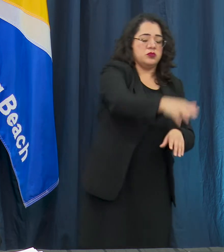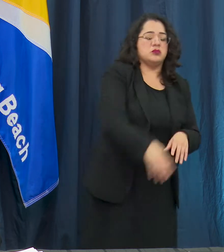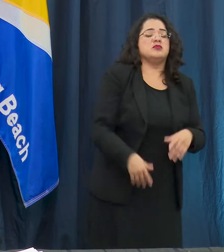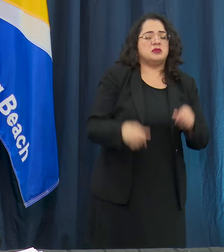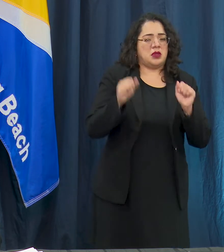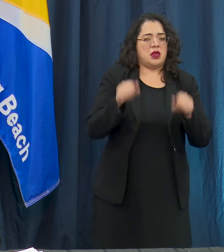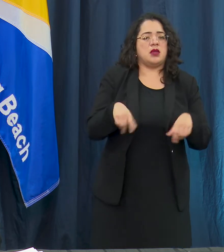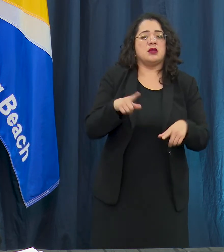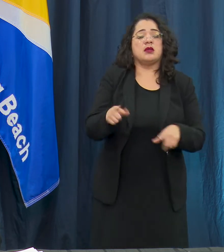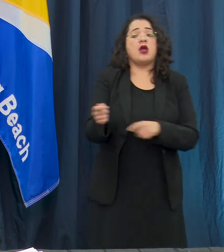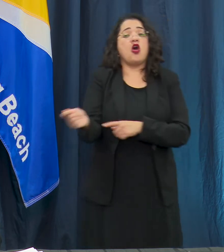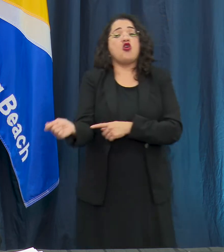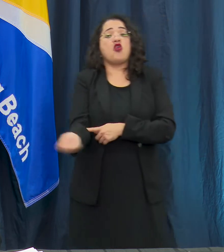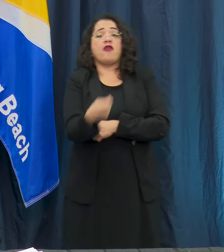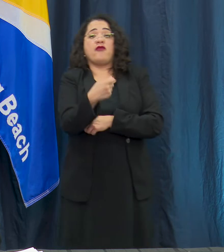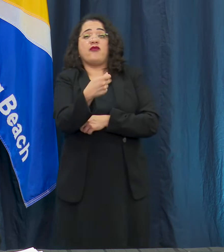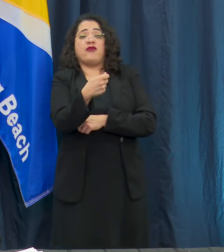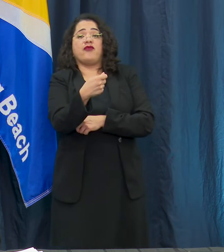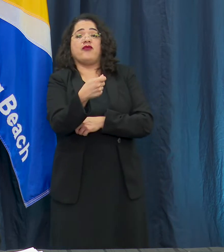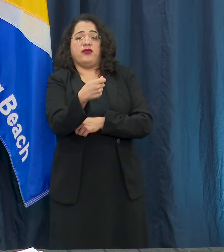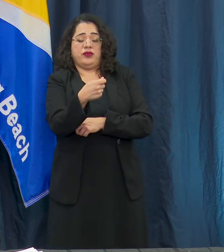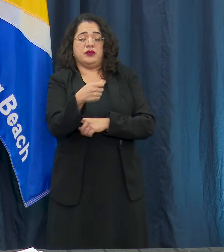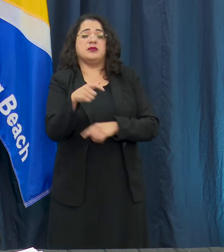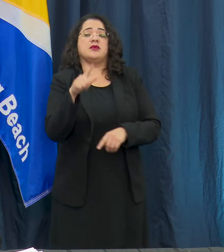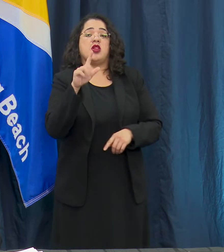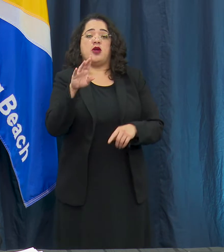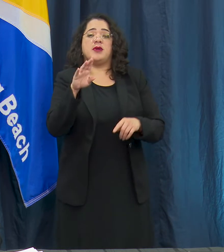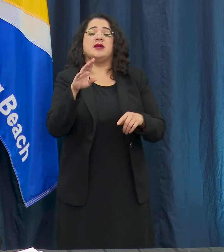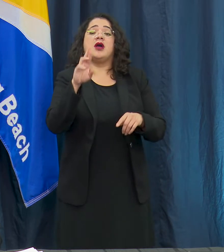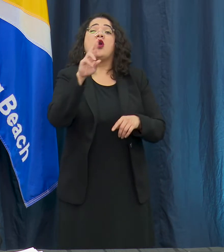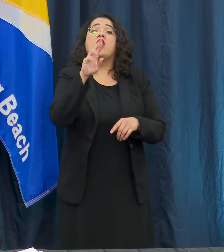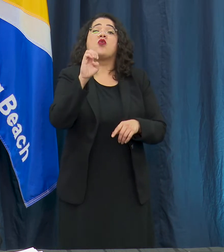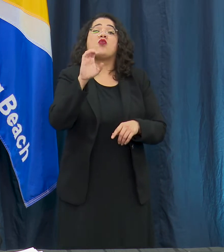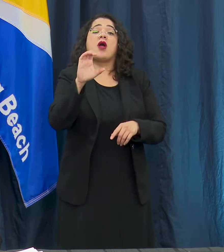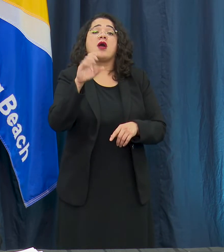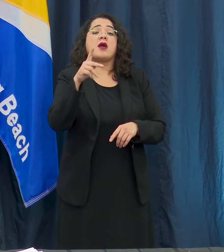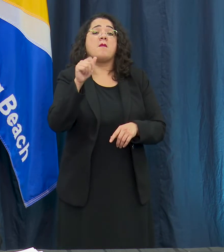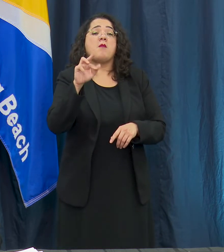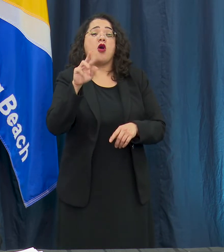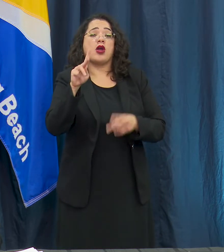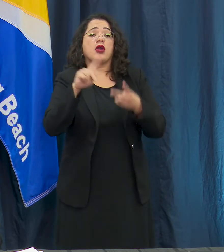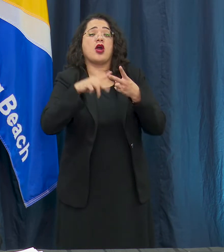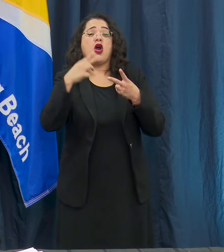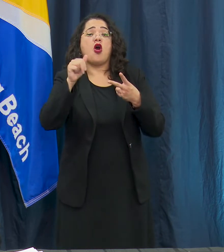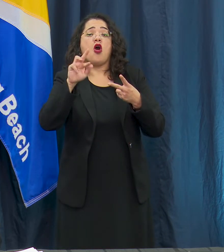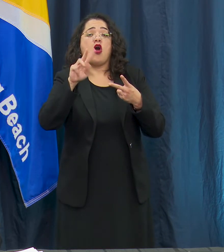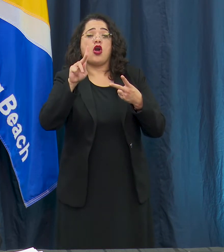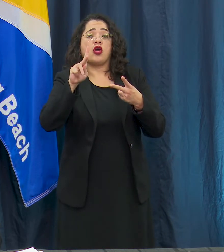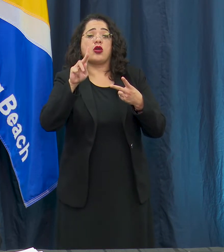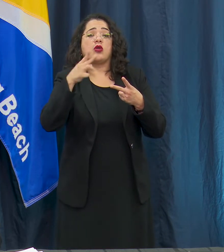city. This includes our courses at Recreation park, Heartwell, Skylinks, and El Dorado.